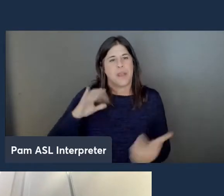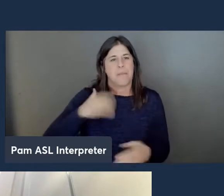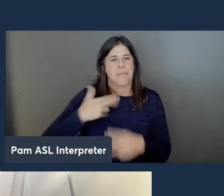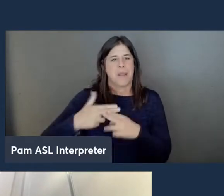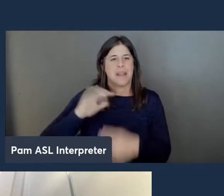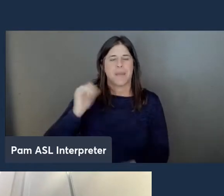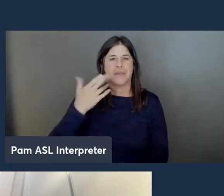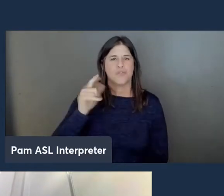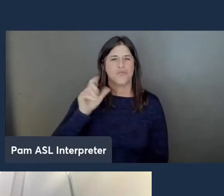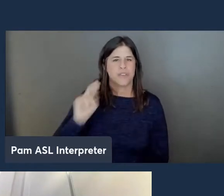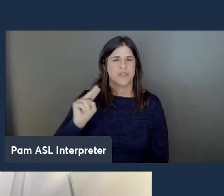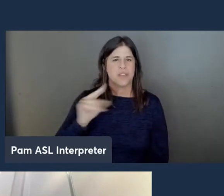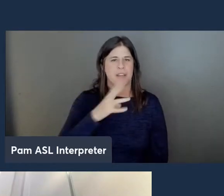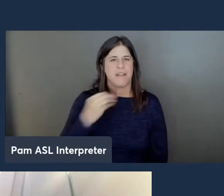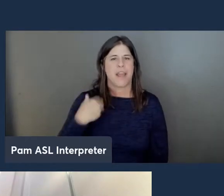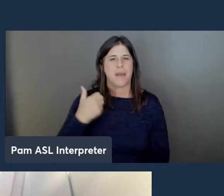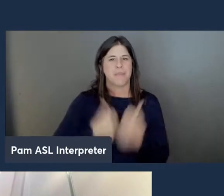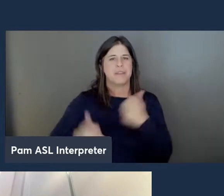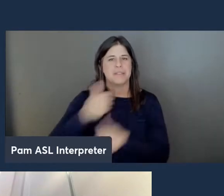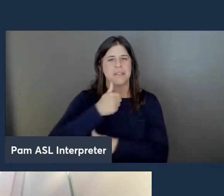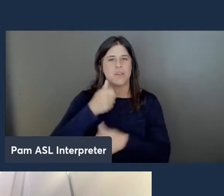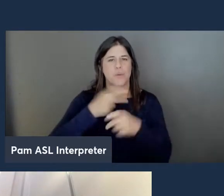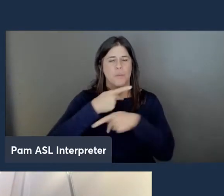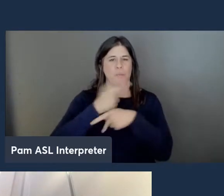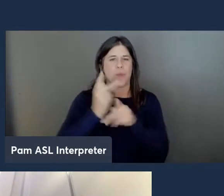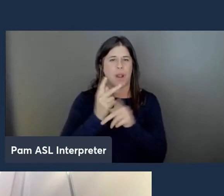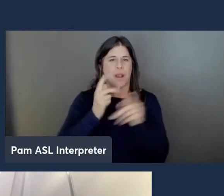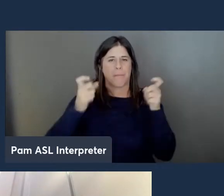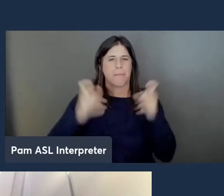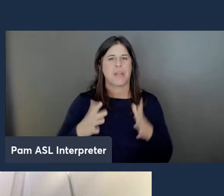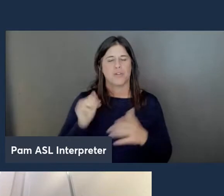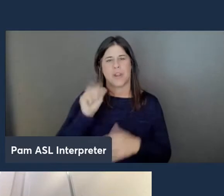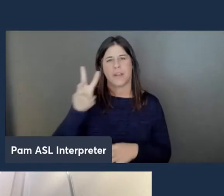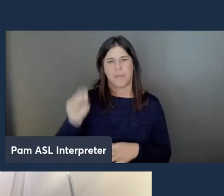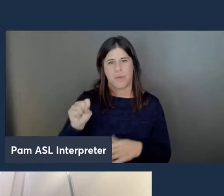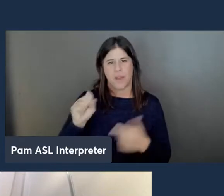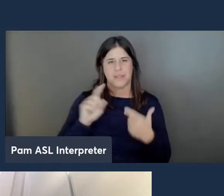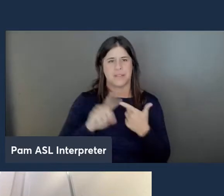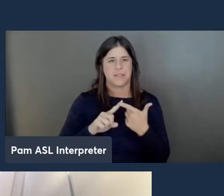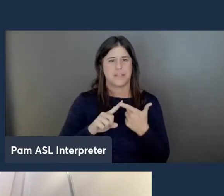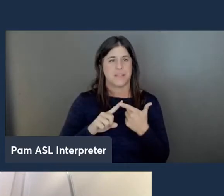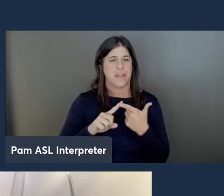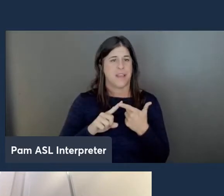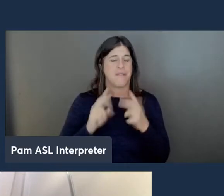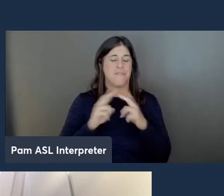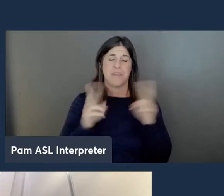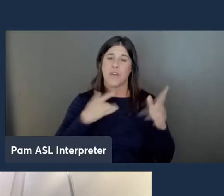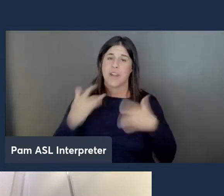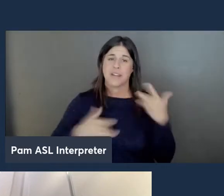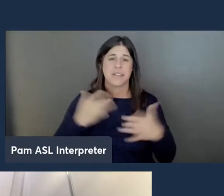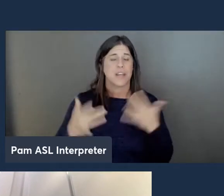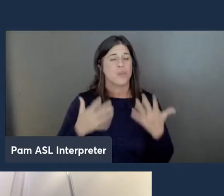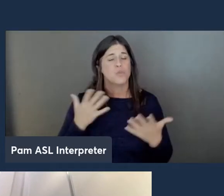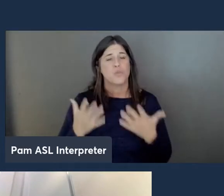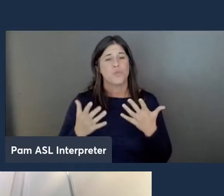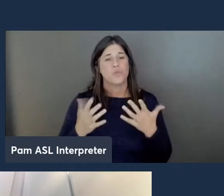and I am a senior product manager at AWS, and I'm very excited to answer any questions related